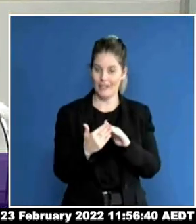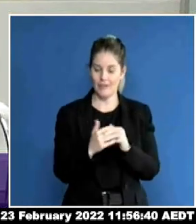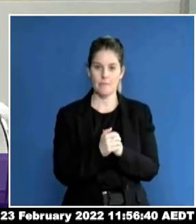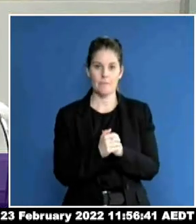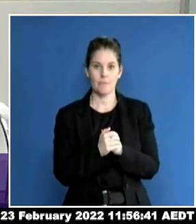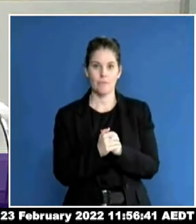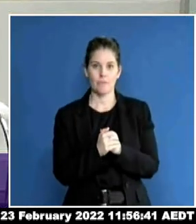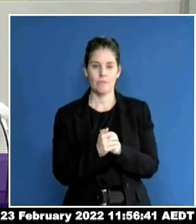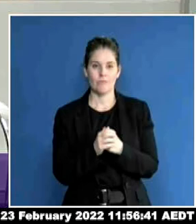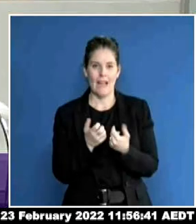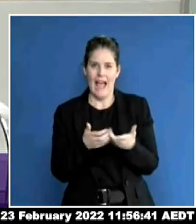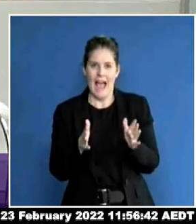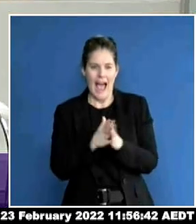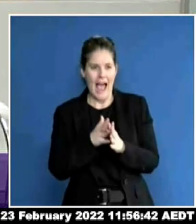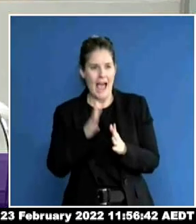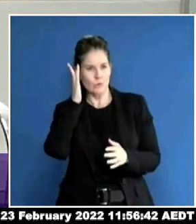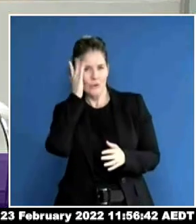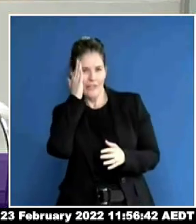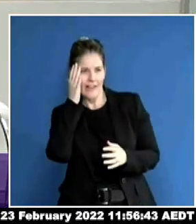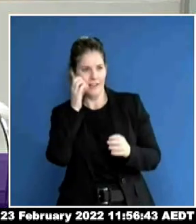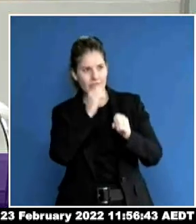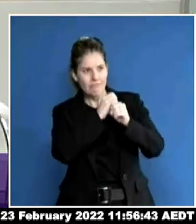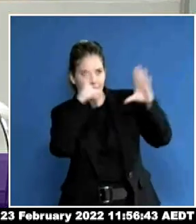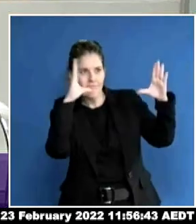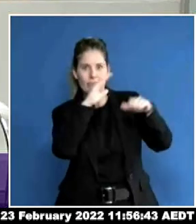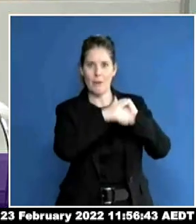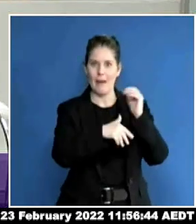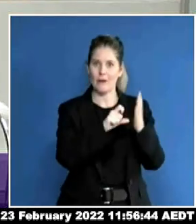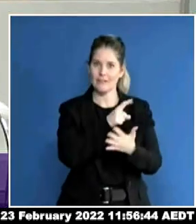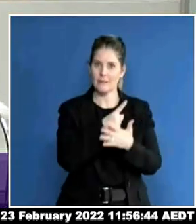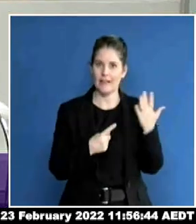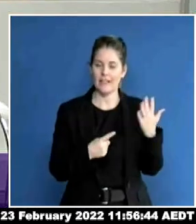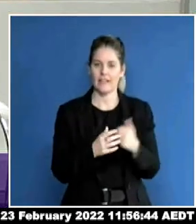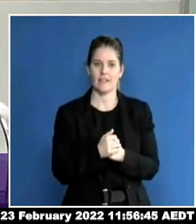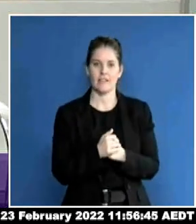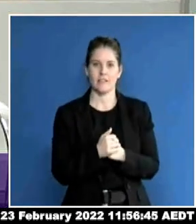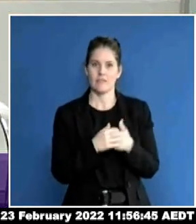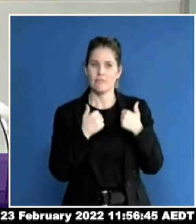proactive approaches to disability, understanding various access needs that are